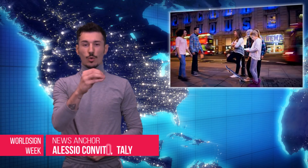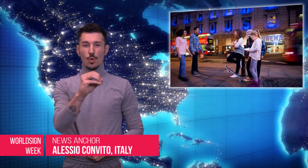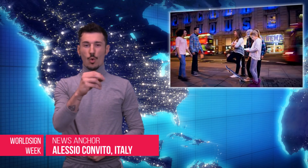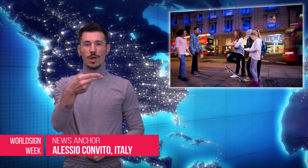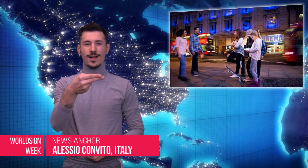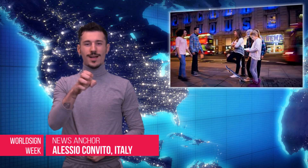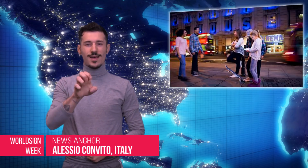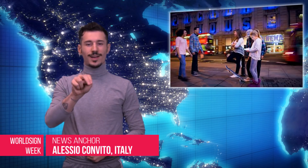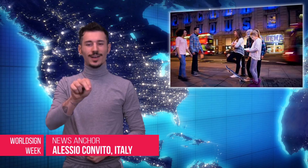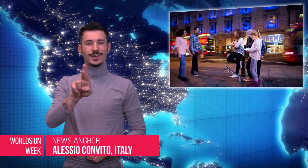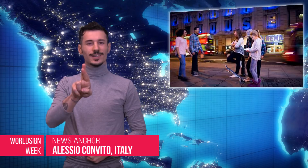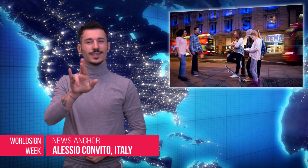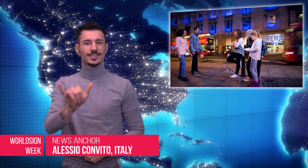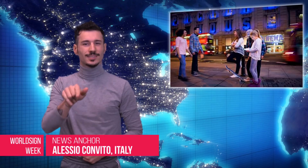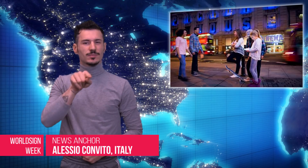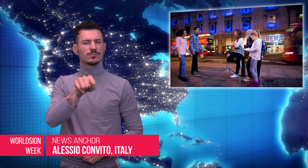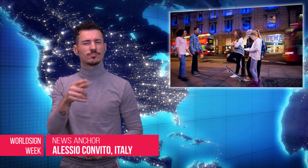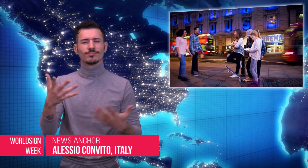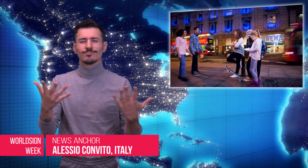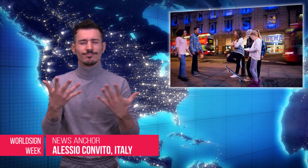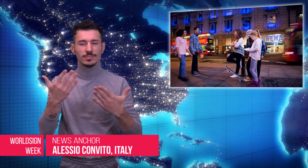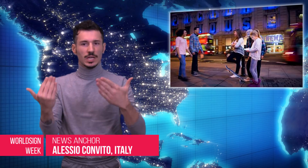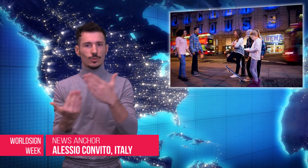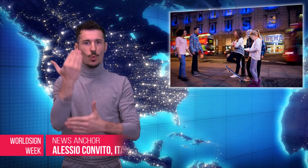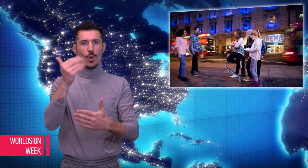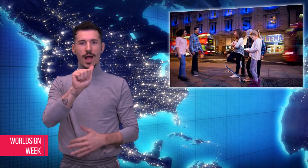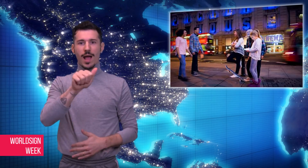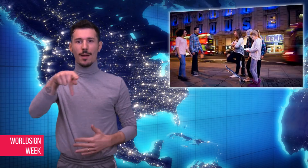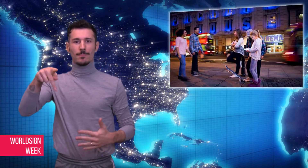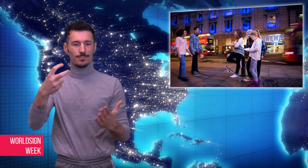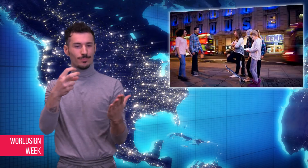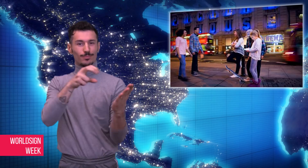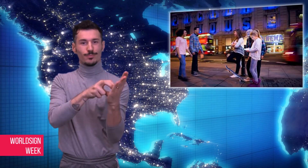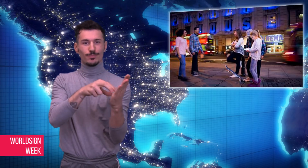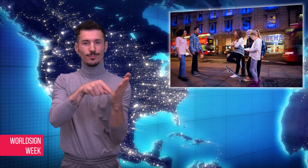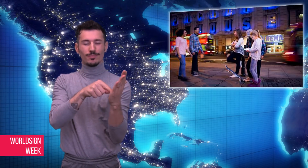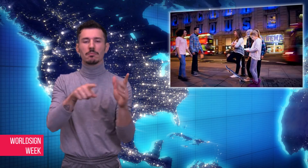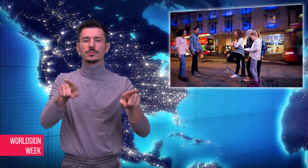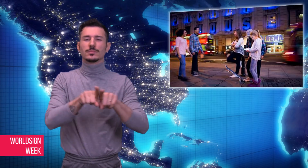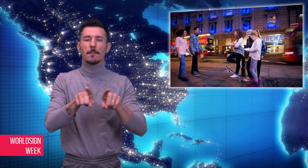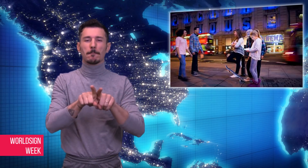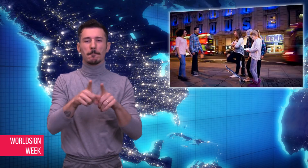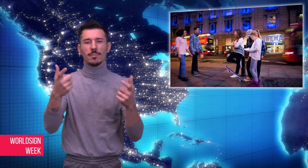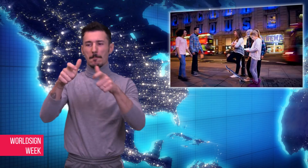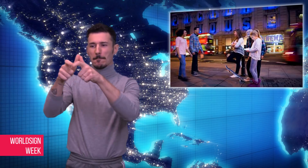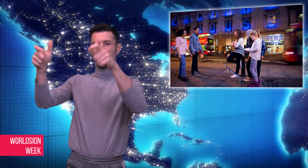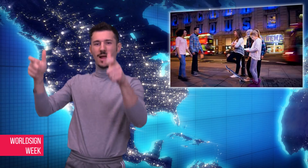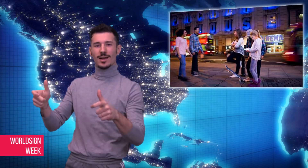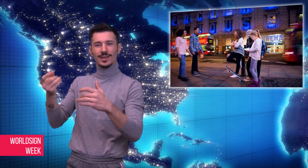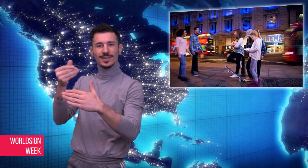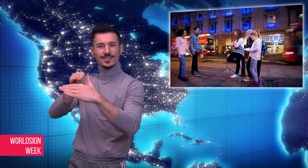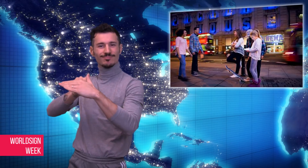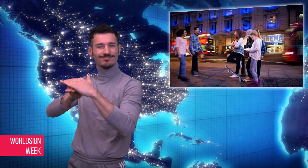Alessio: Gohenry is a virtual piggy bank app for kids.